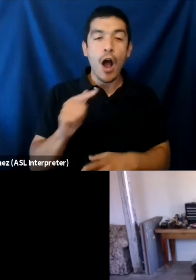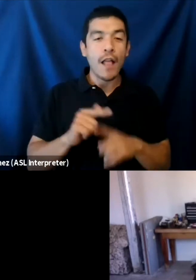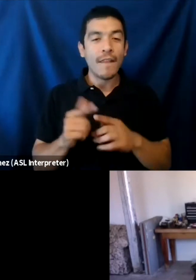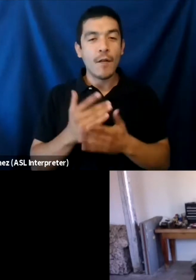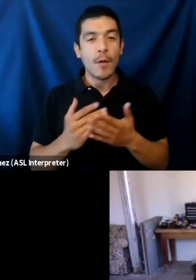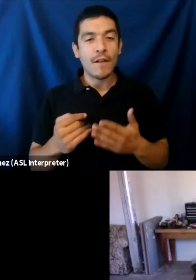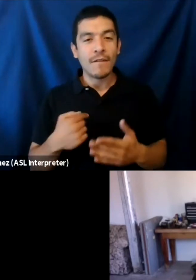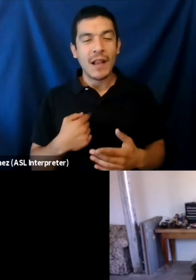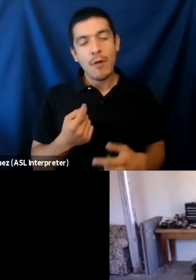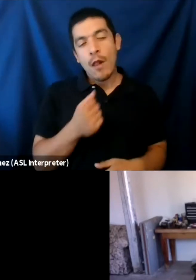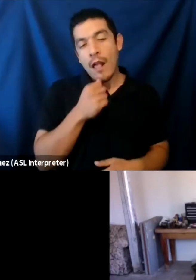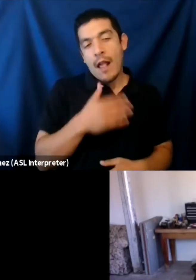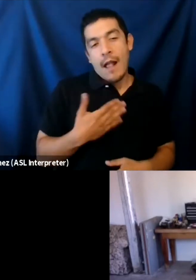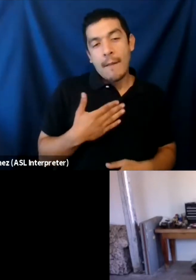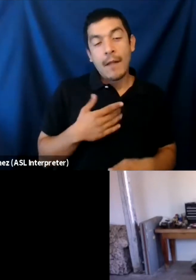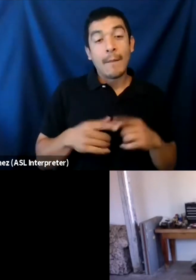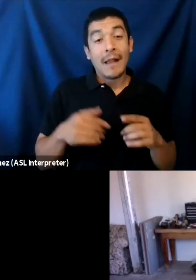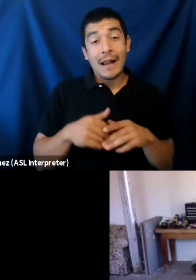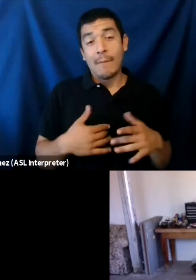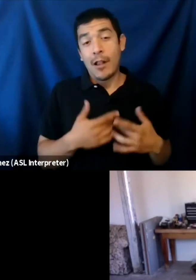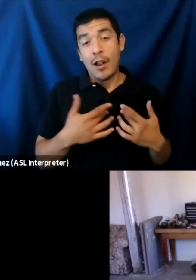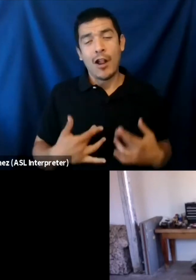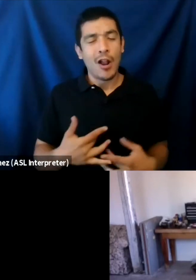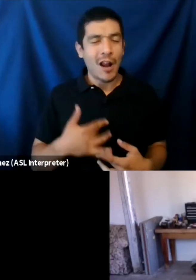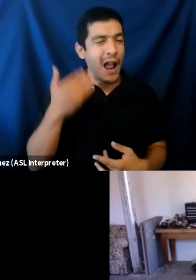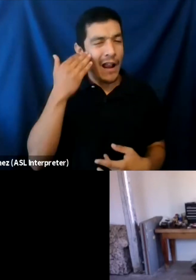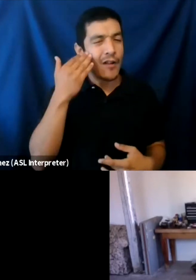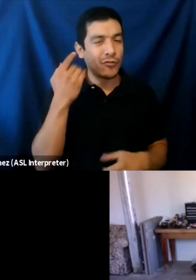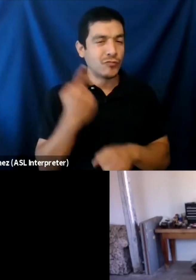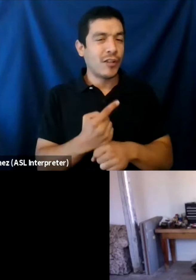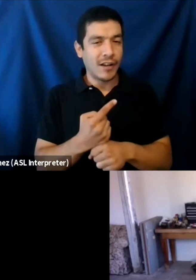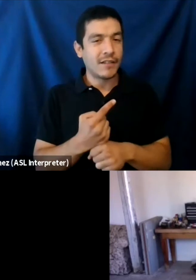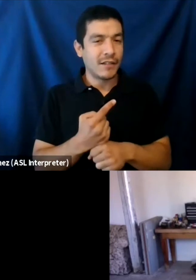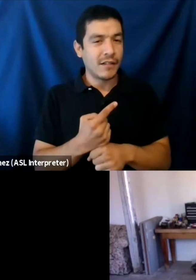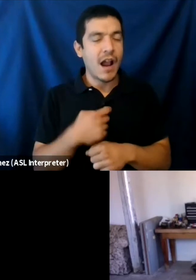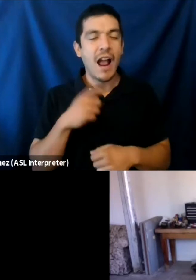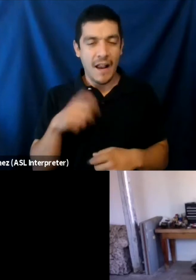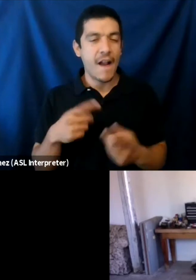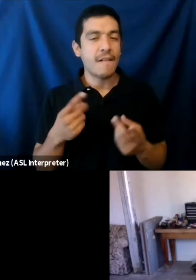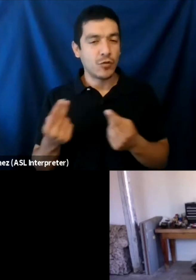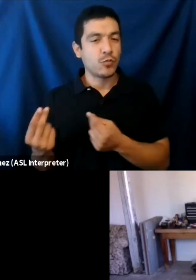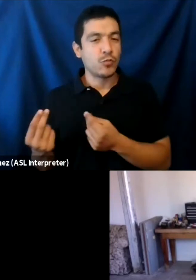were a little unhappy, but in my heart, I just knew that it was what we had to do. So that's what we did,